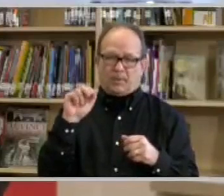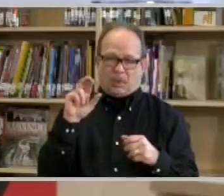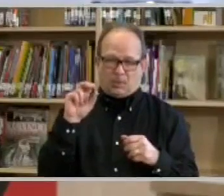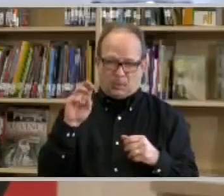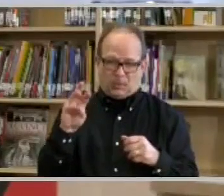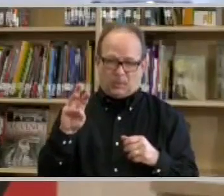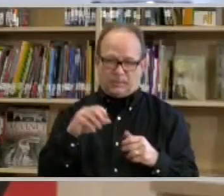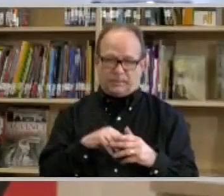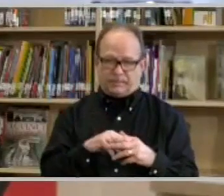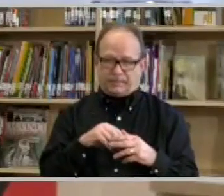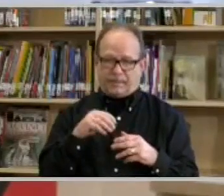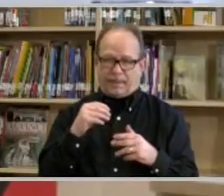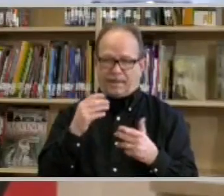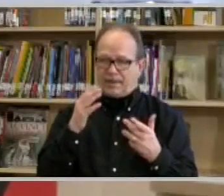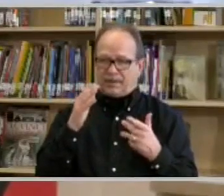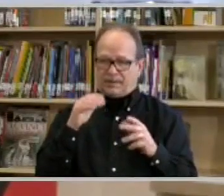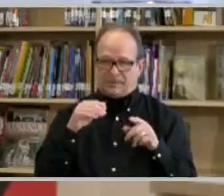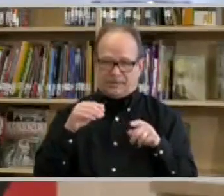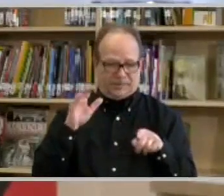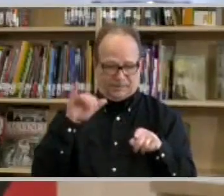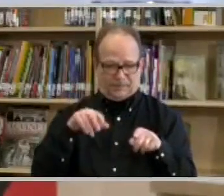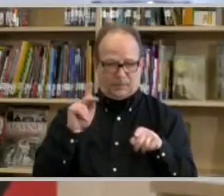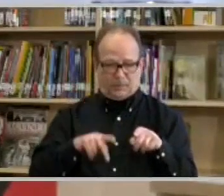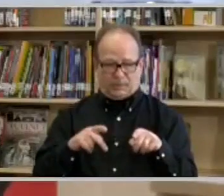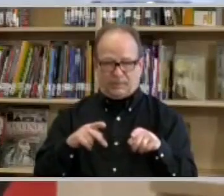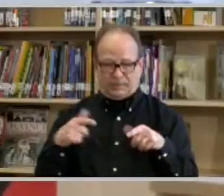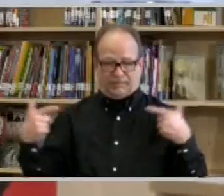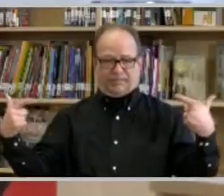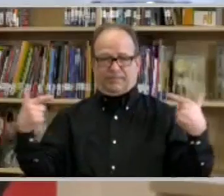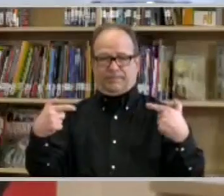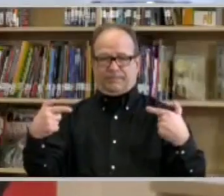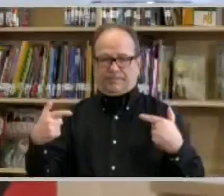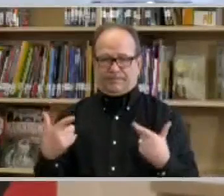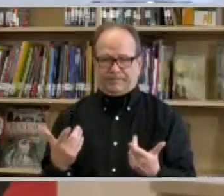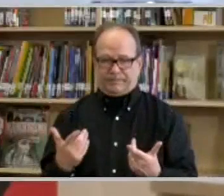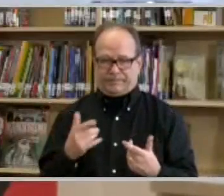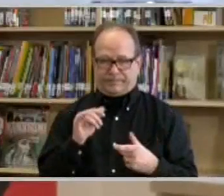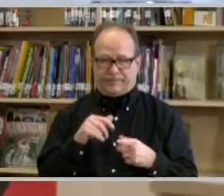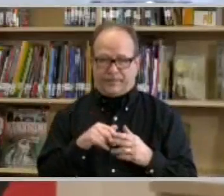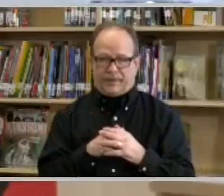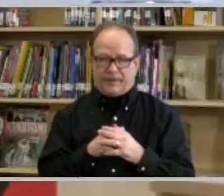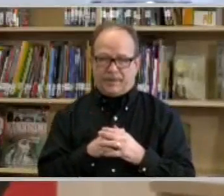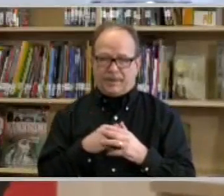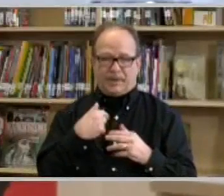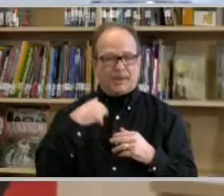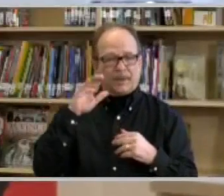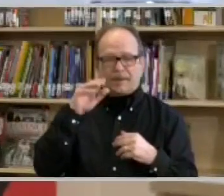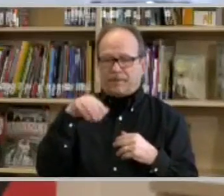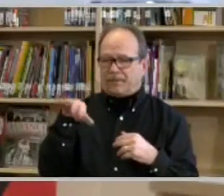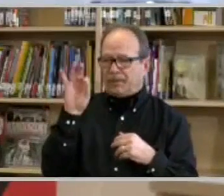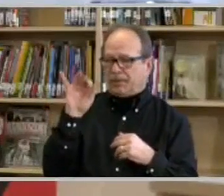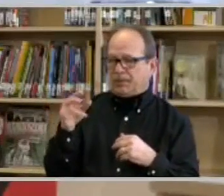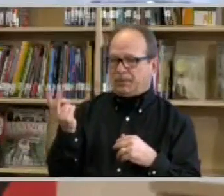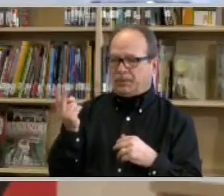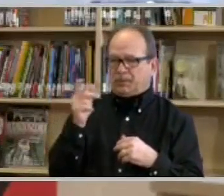WE STILL HAVE NOT LOCATED VIVIAN MORROW'S KILLER AND WE KNOW THAT MANY PEOPLE KNOW WHAT HAPPENED AND CAN HELP THE POLICE SOLVE